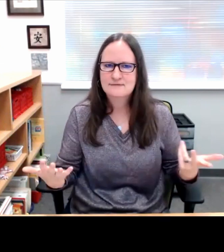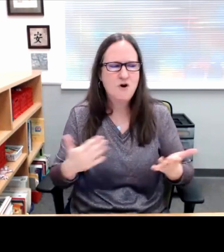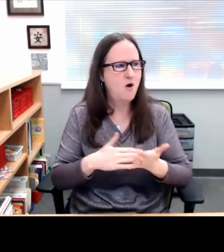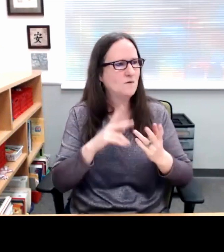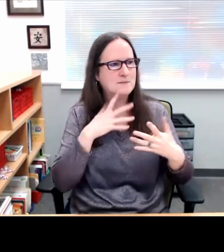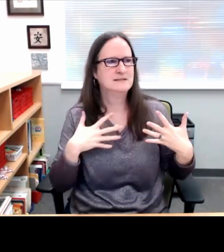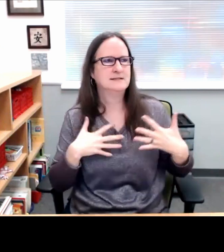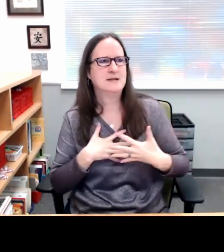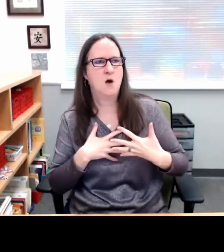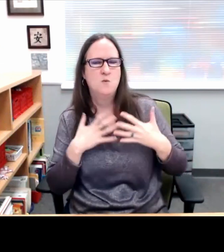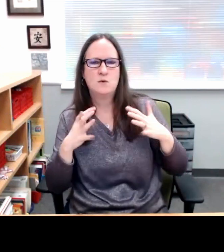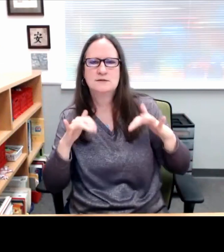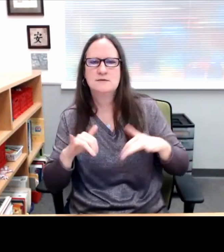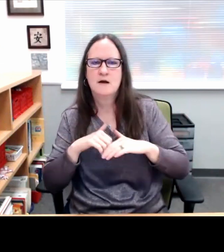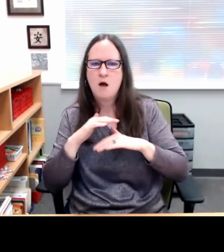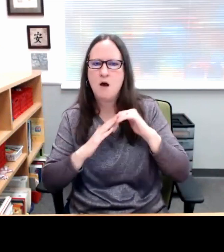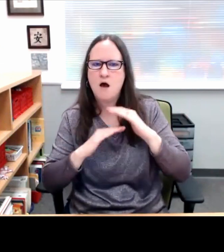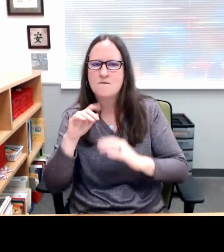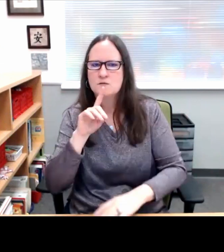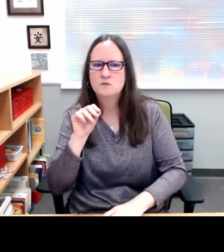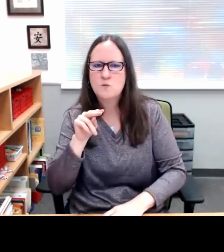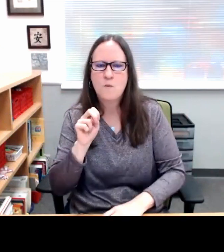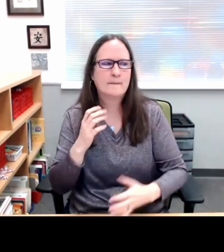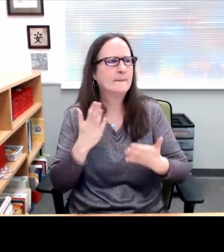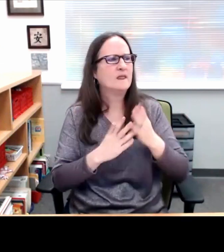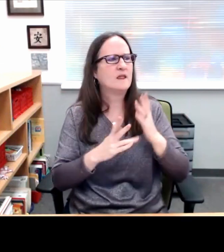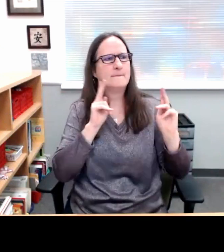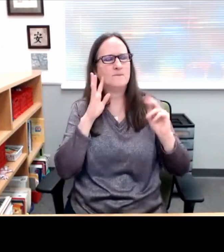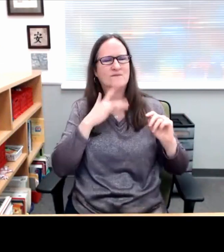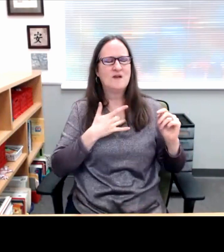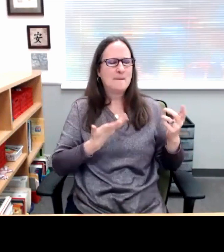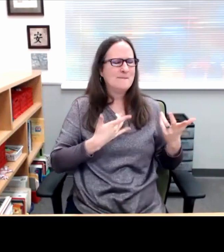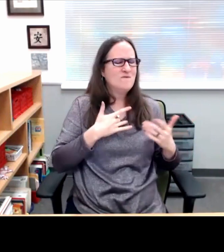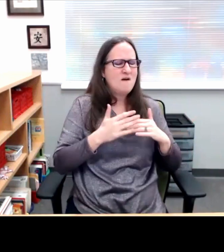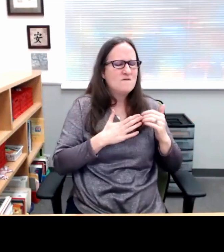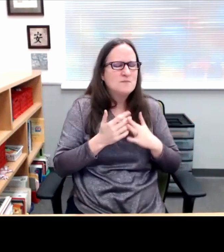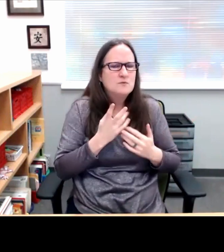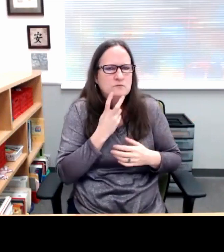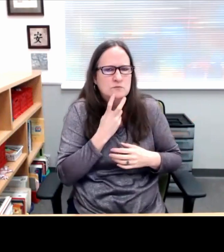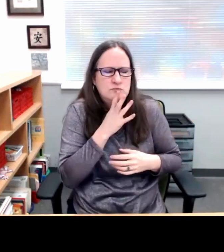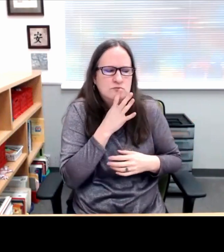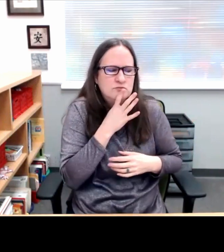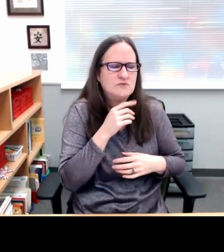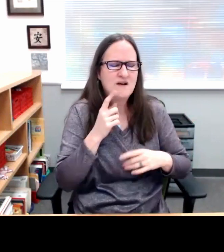Change is good. People are often afraid to change. They want to stay in their comfort zone. Some